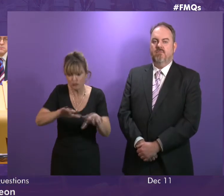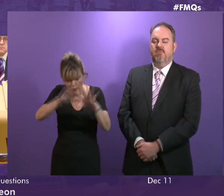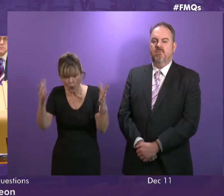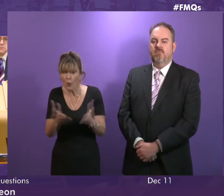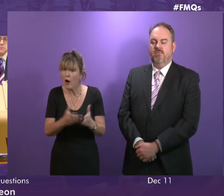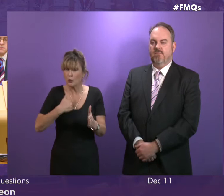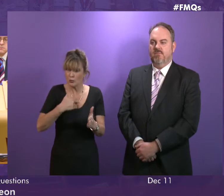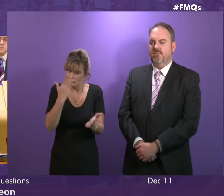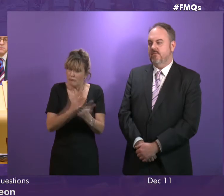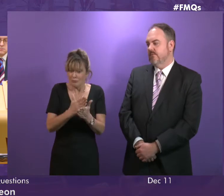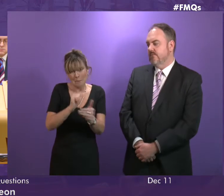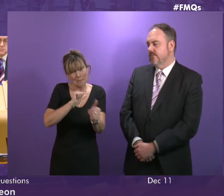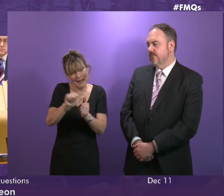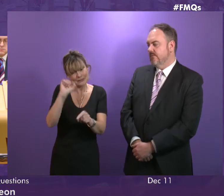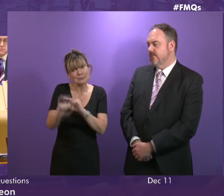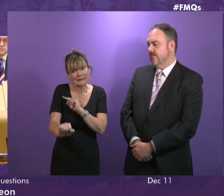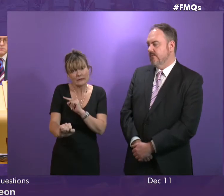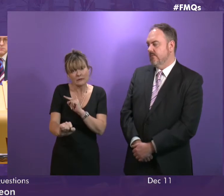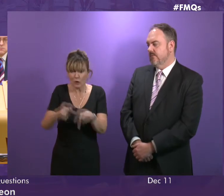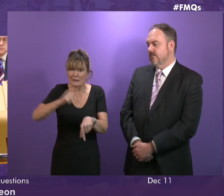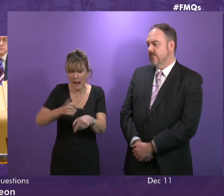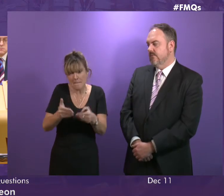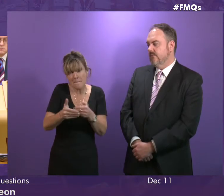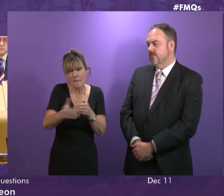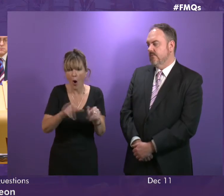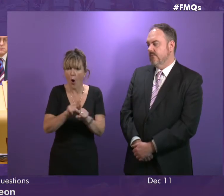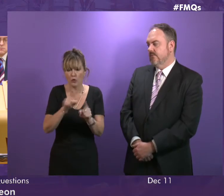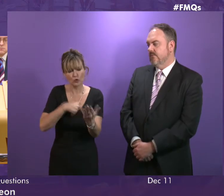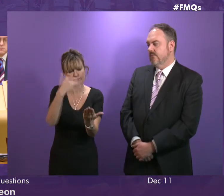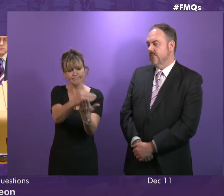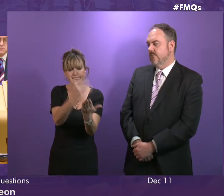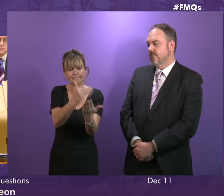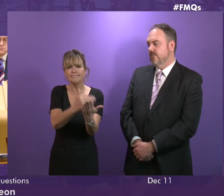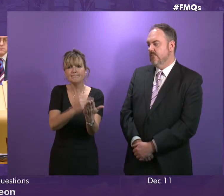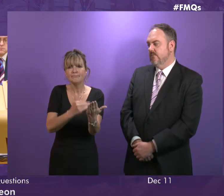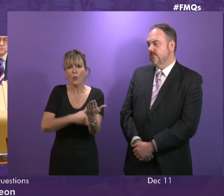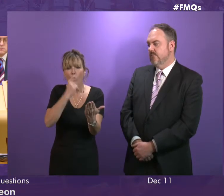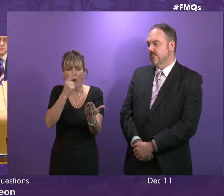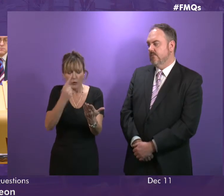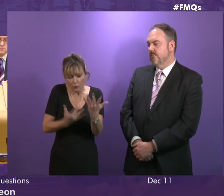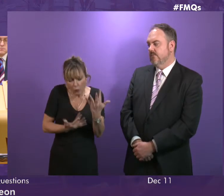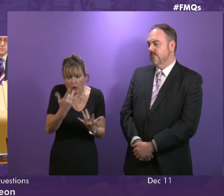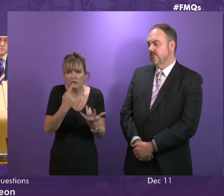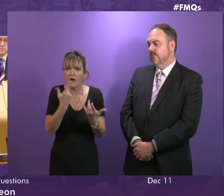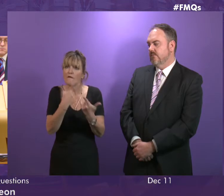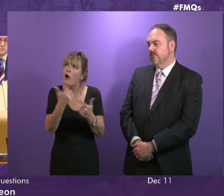headline targets but what is included in our calculation of emissions.